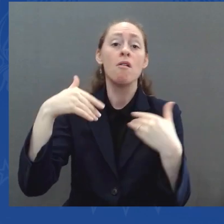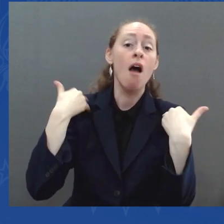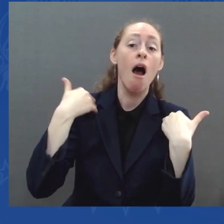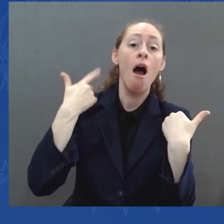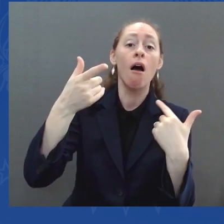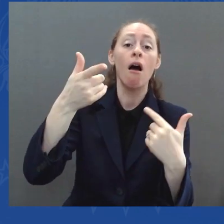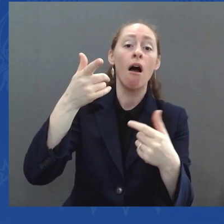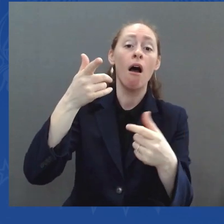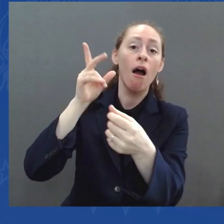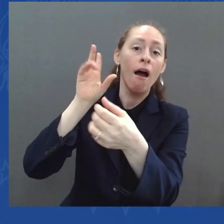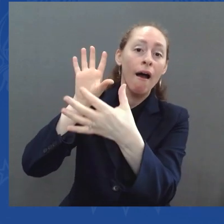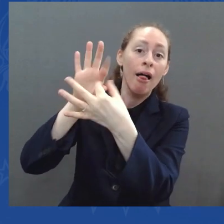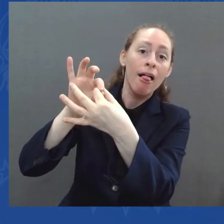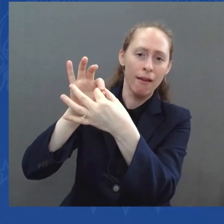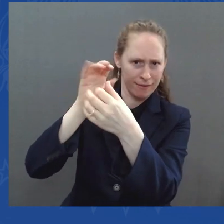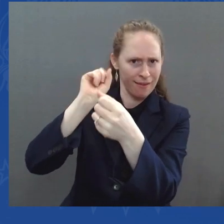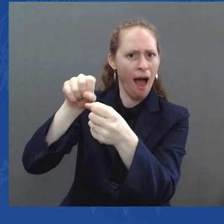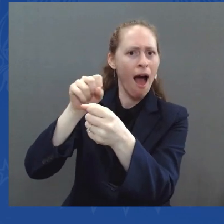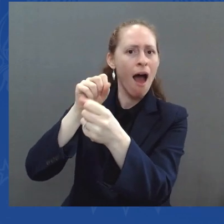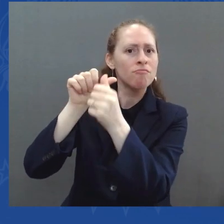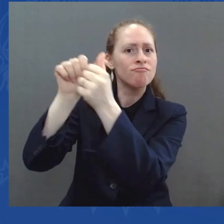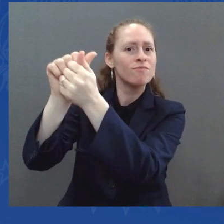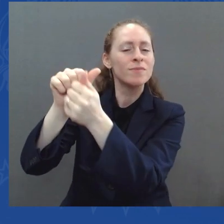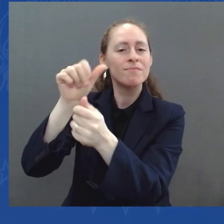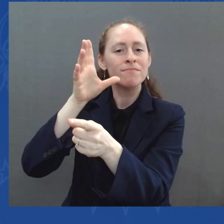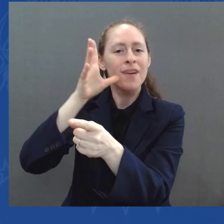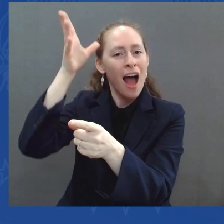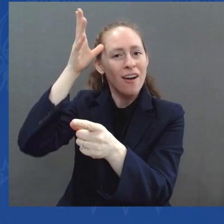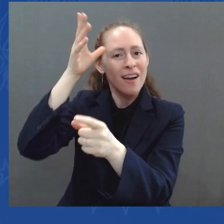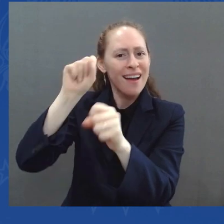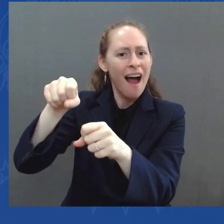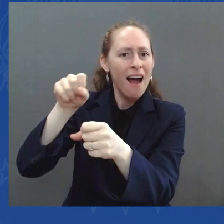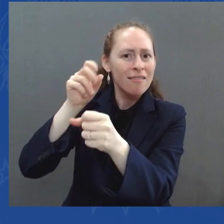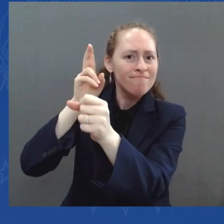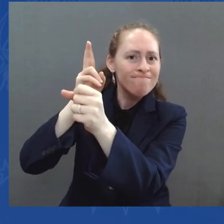So we are incredibly proud of that work. But the reason we're here today